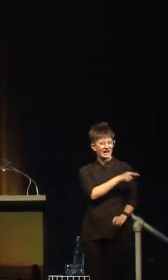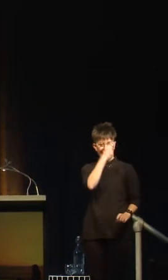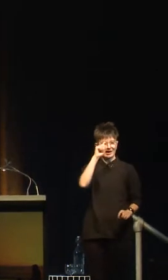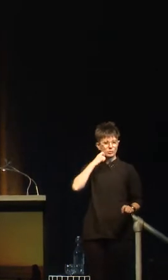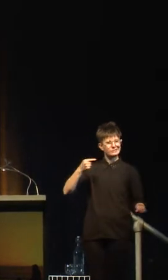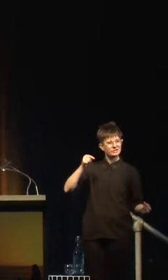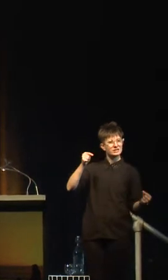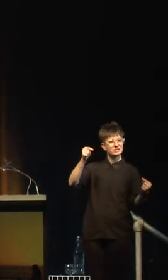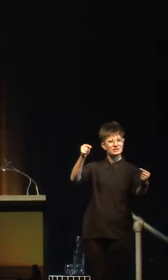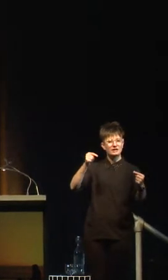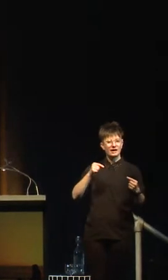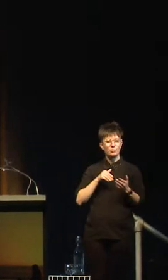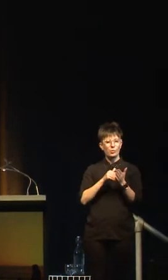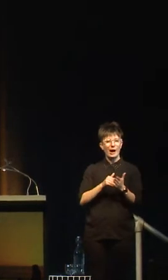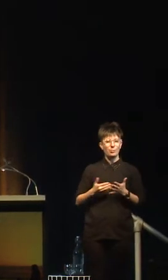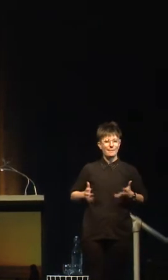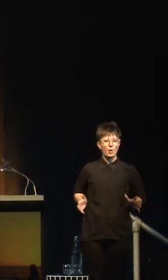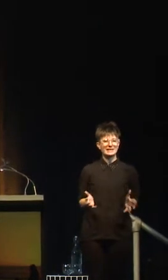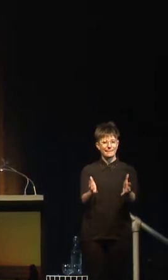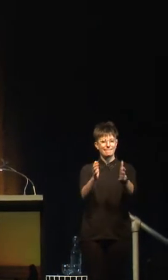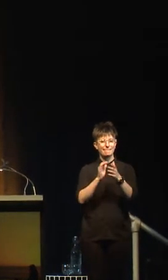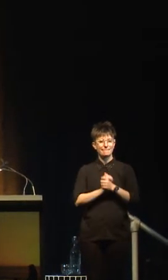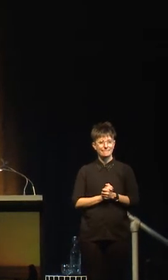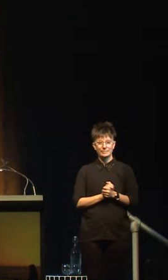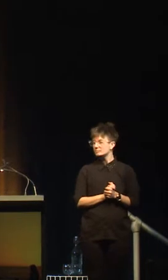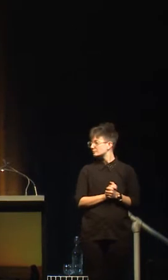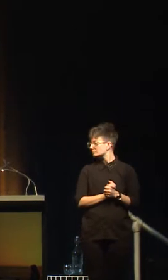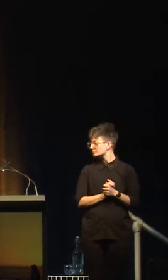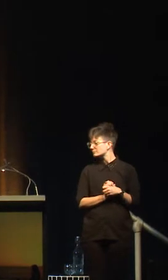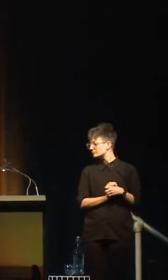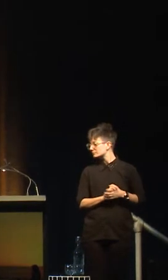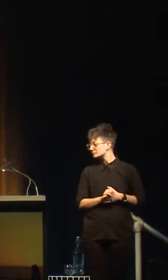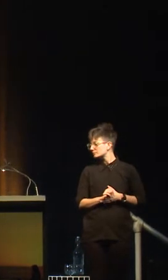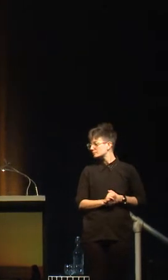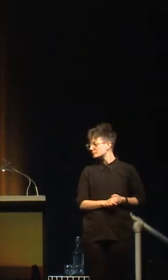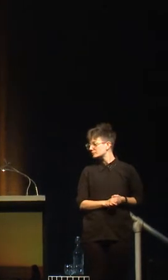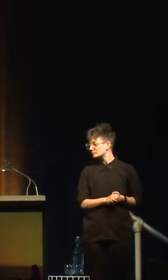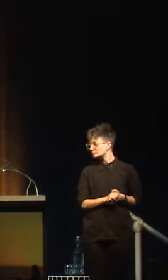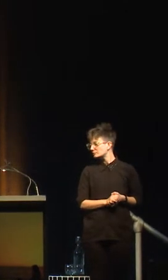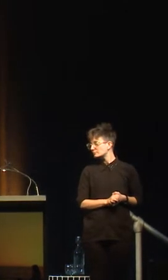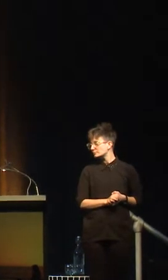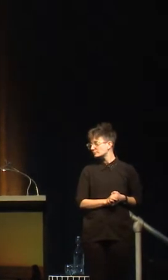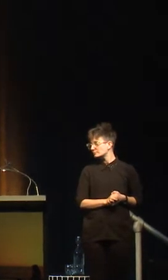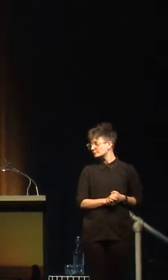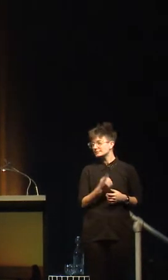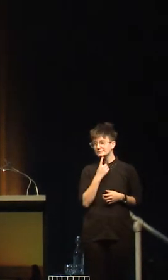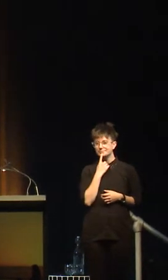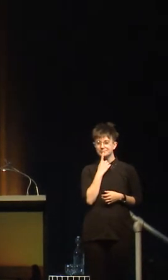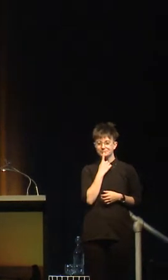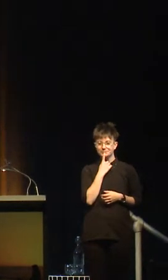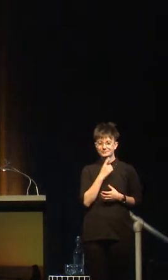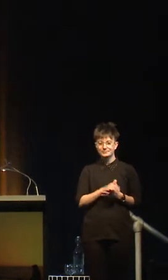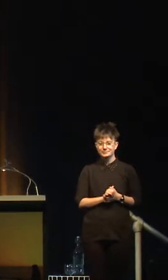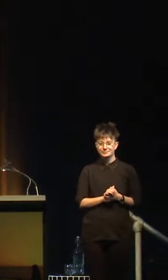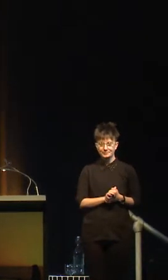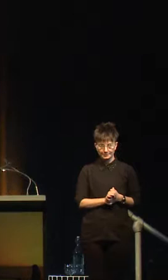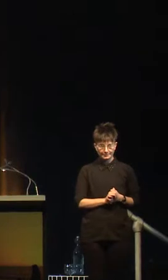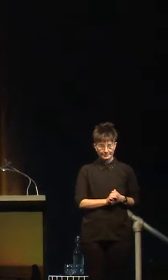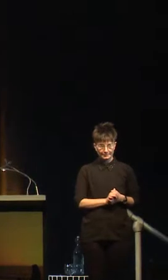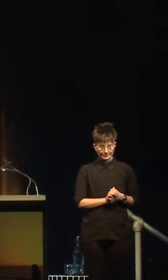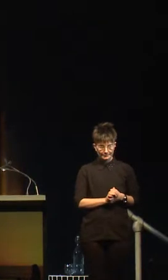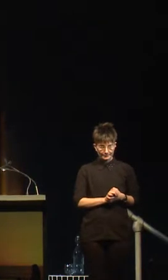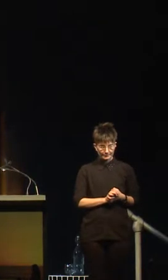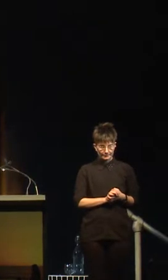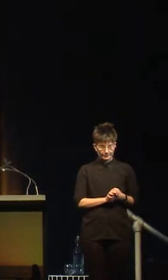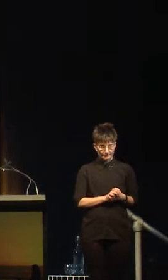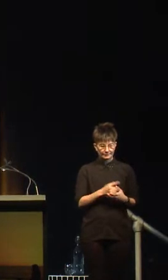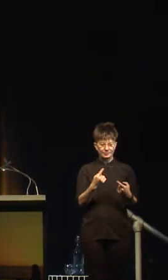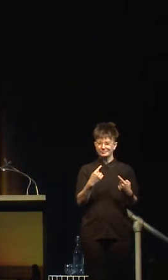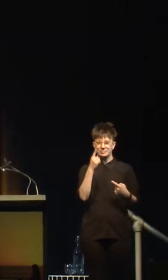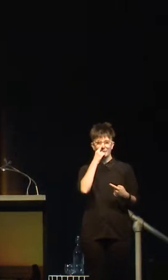momentum along. The thing that I get asked right after the